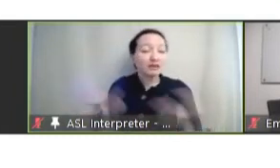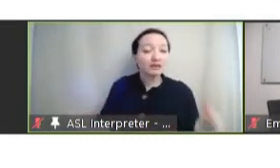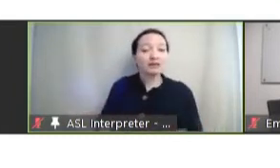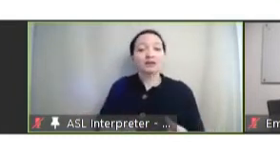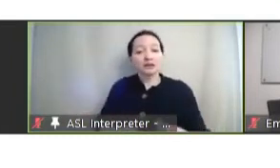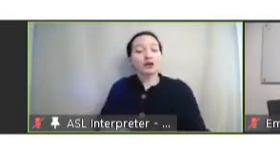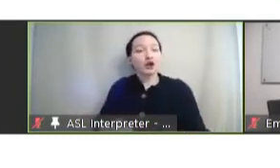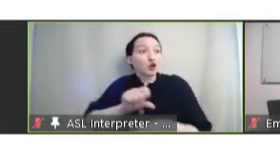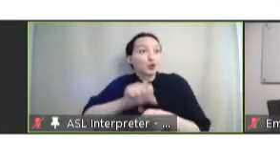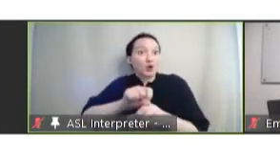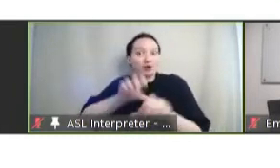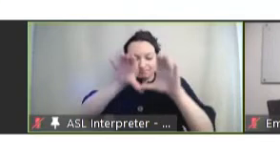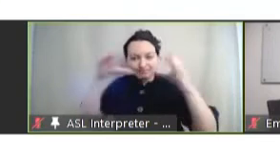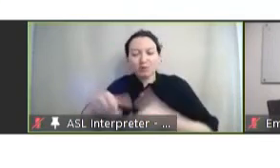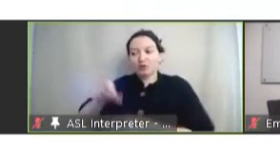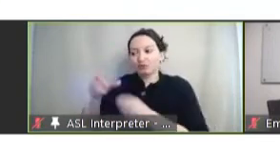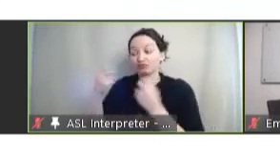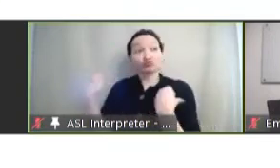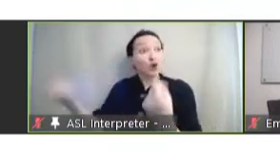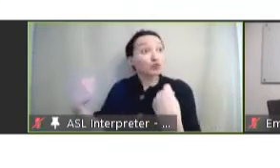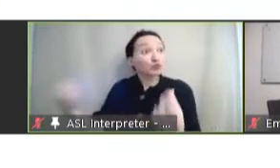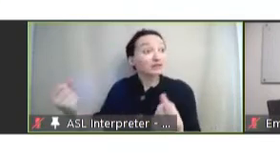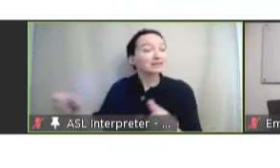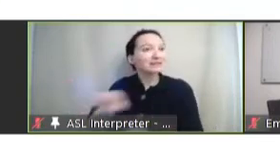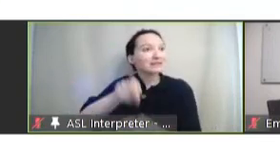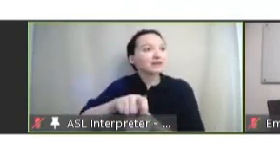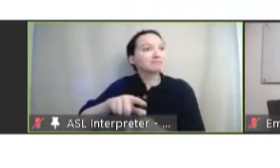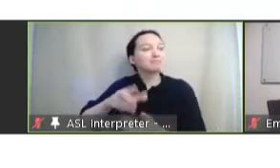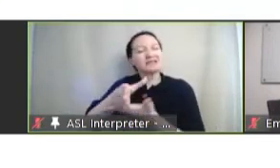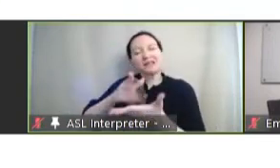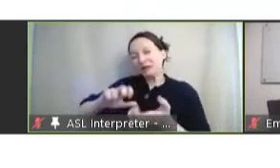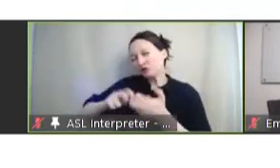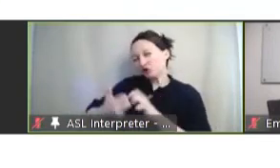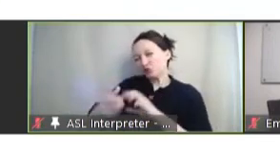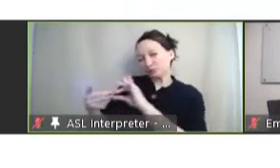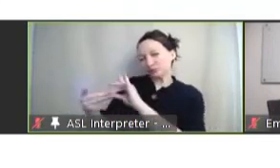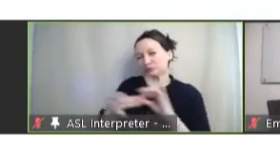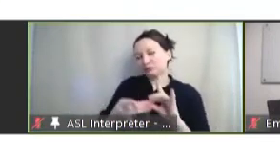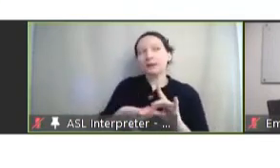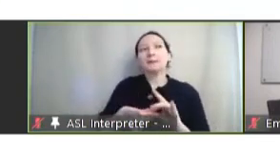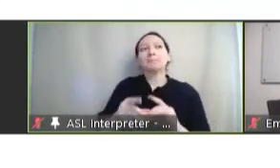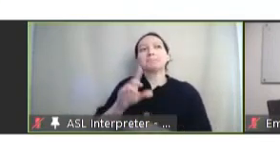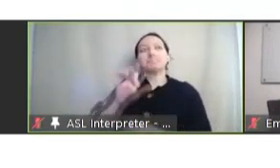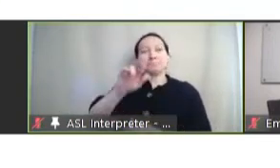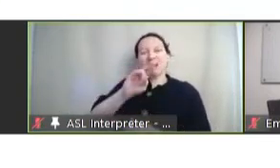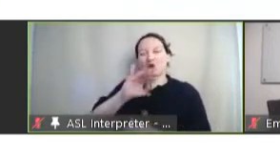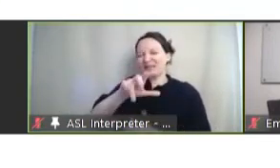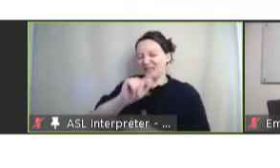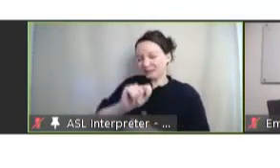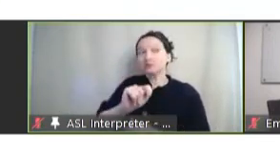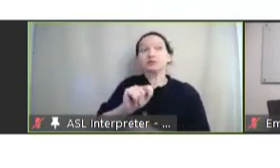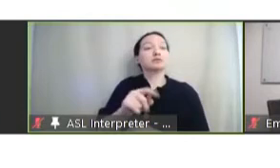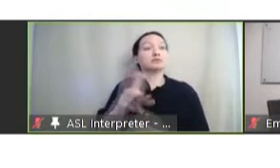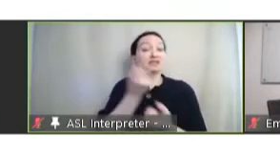in the workplace on the roadway and specifically look at some issues having to do with impairment. So, the safety of workers is our job.